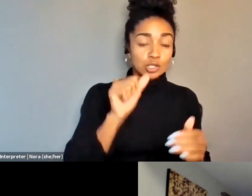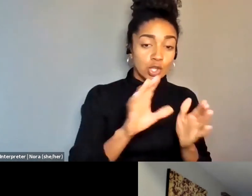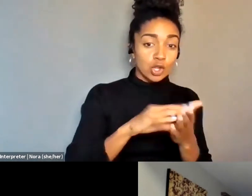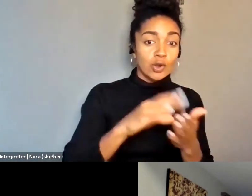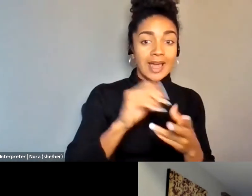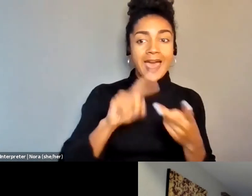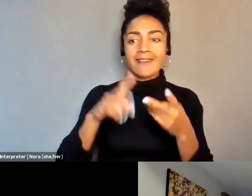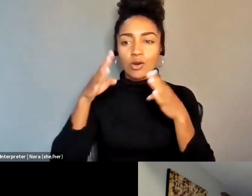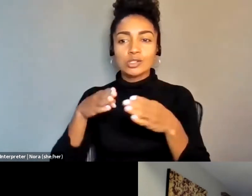emergencies and climate, and other somatic areas that are of critical importance to